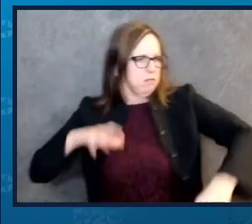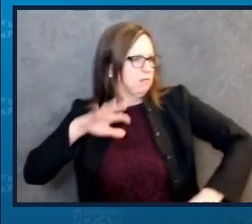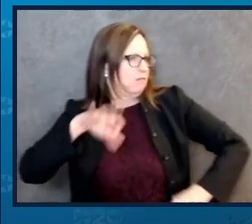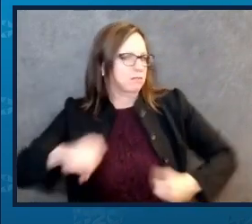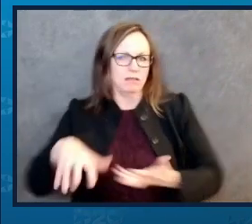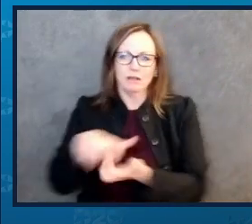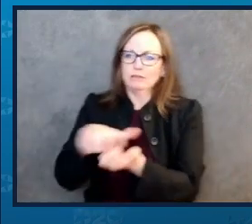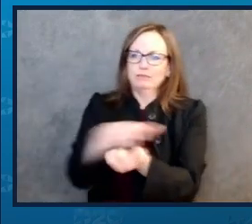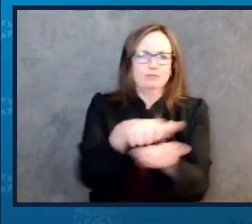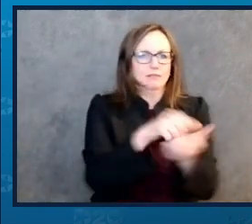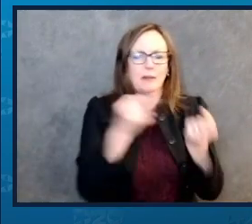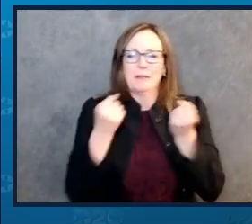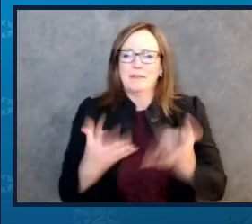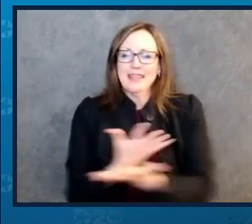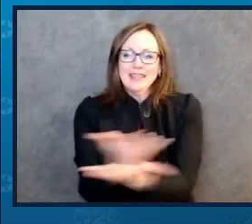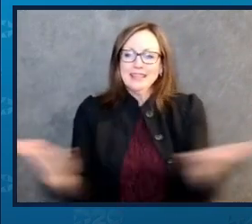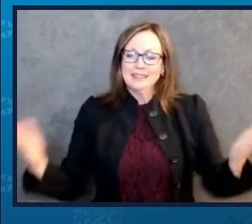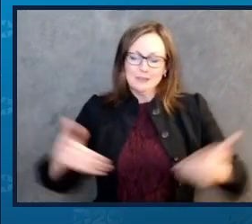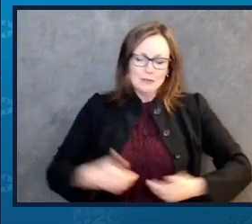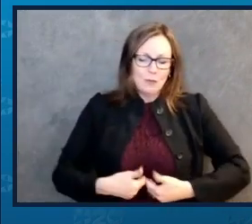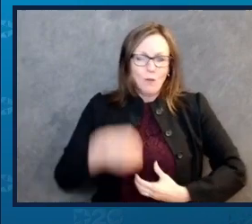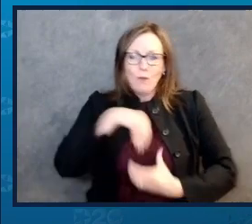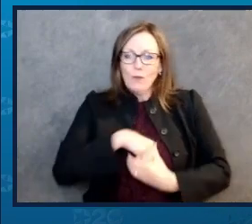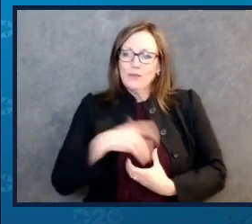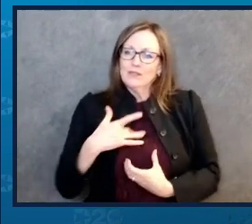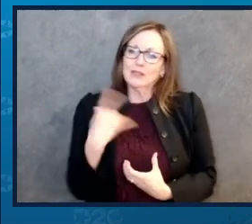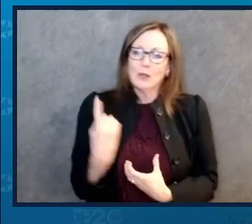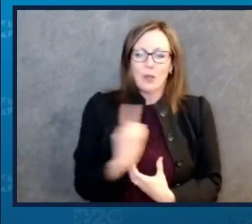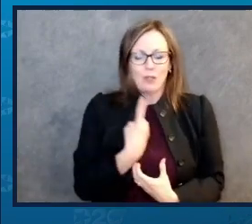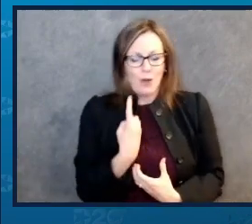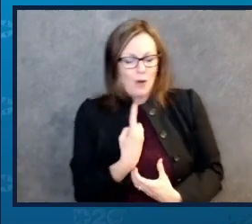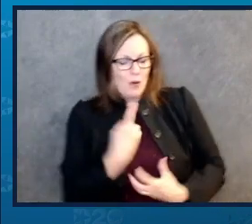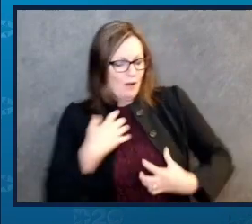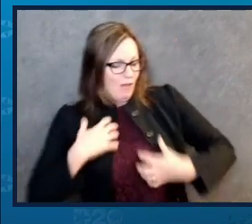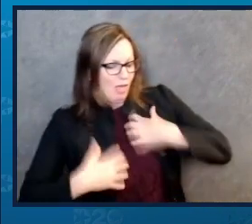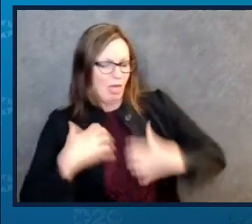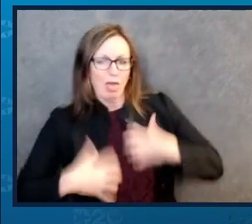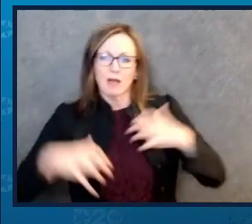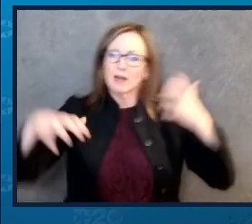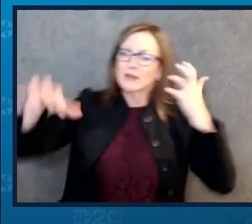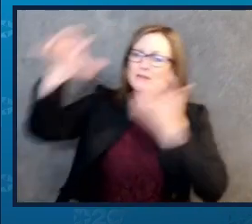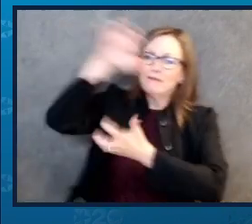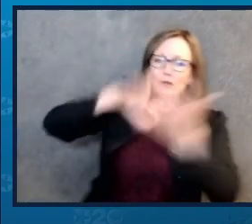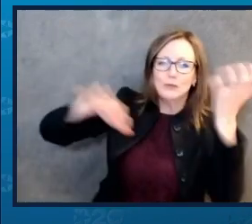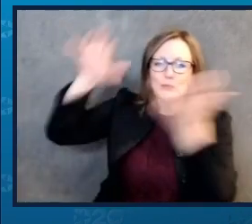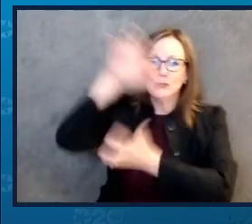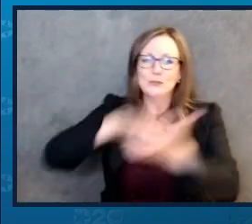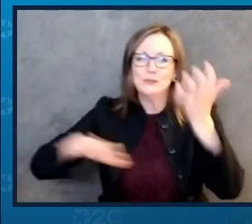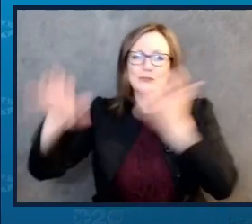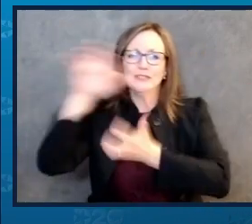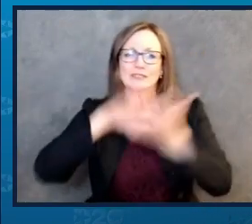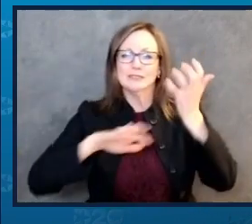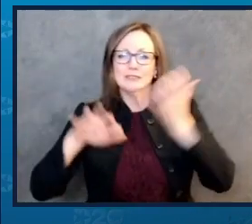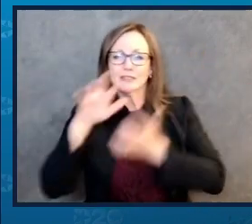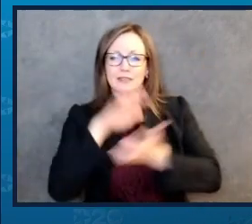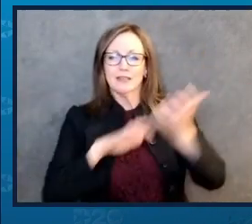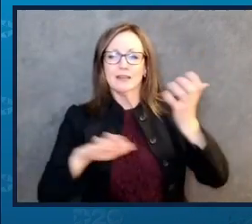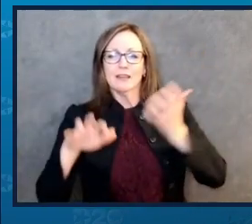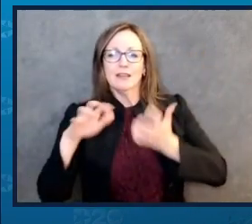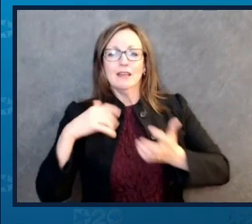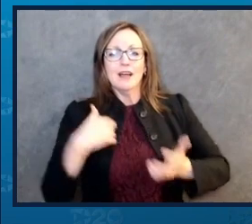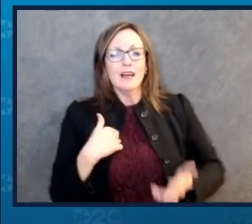THING, WE CAN DO BETTER AND